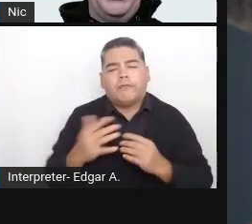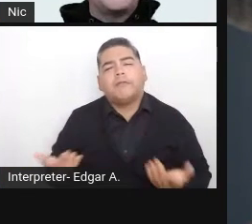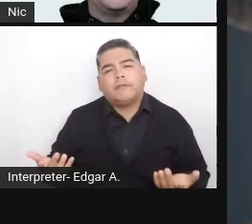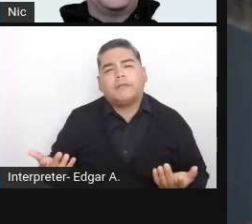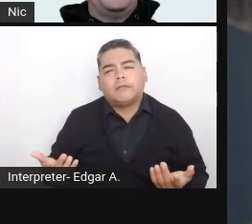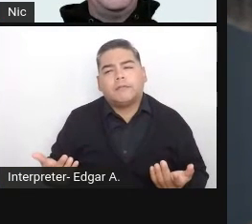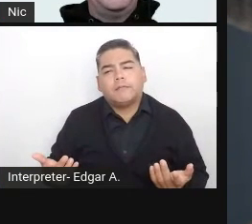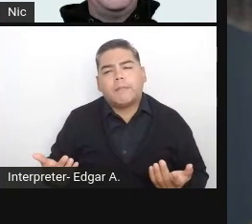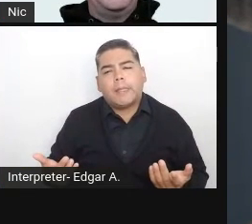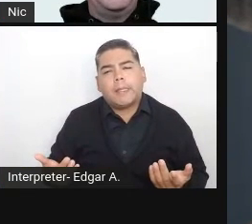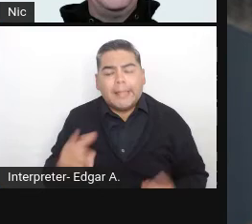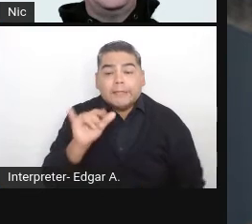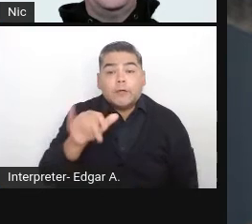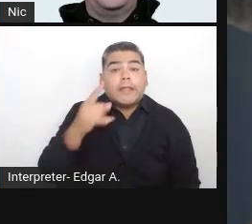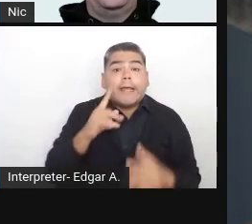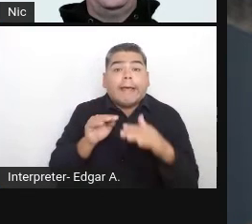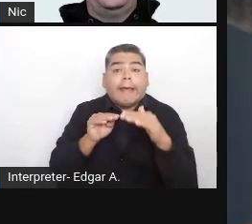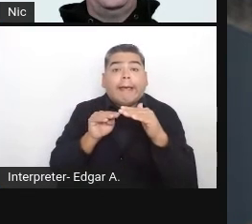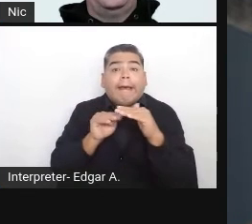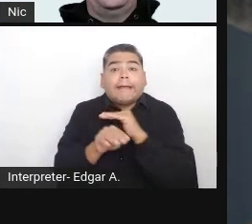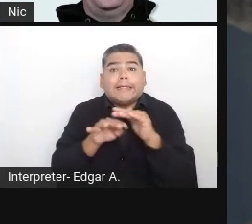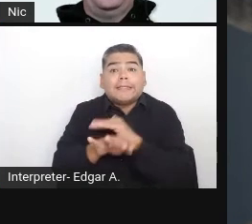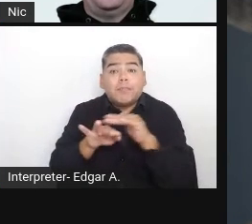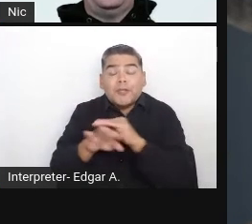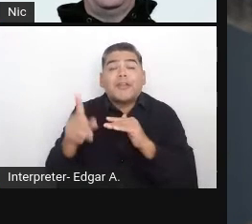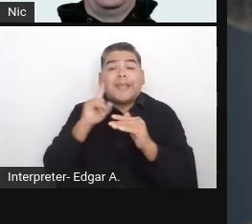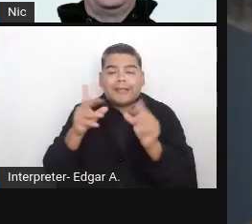Accessibility is a solution to a human problem.